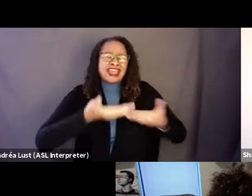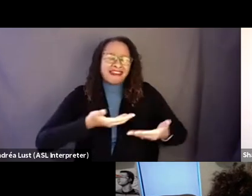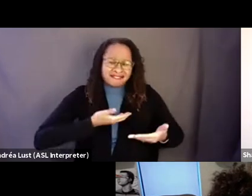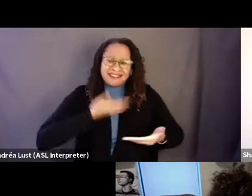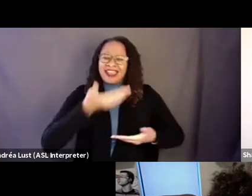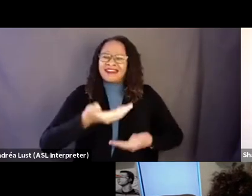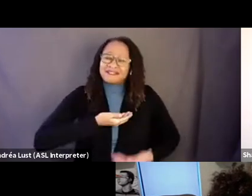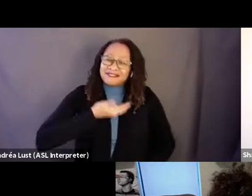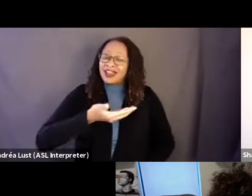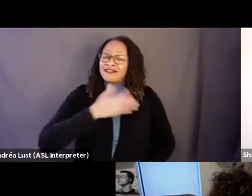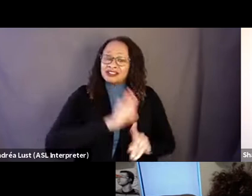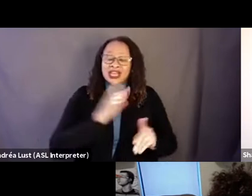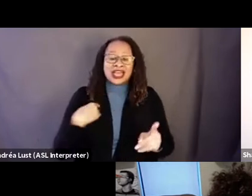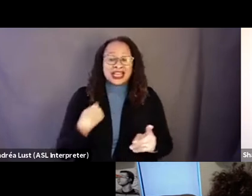until she gave her little poor self out.